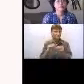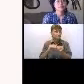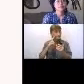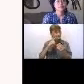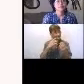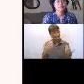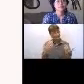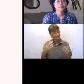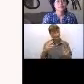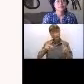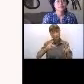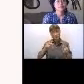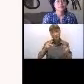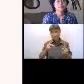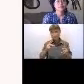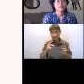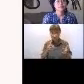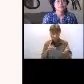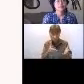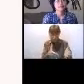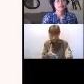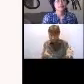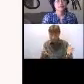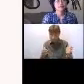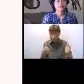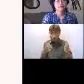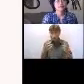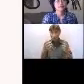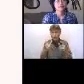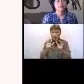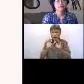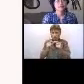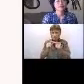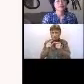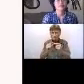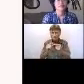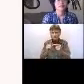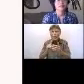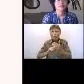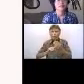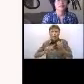would like to talk a little bit about,speak about what they understand these definitions